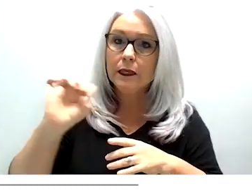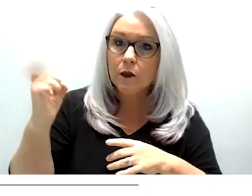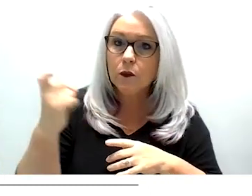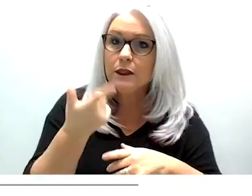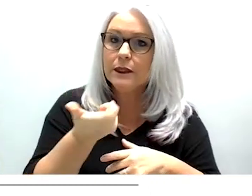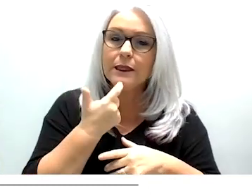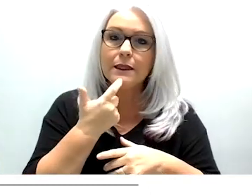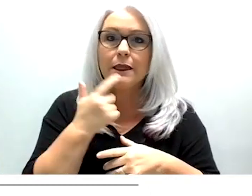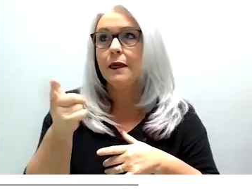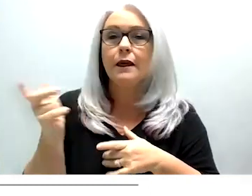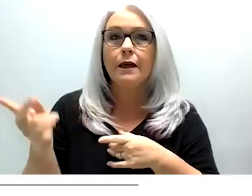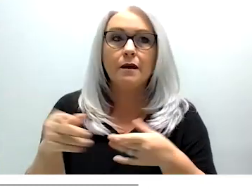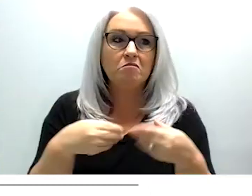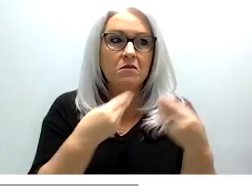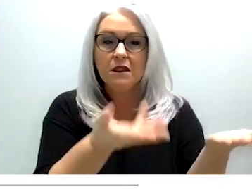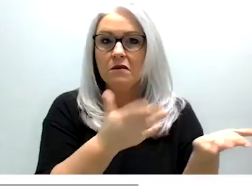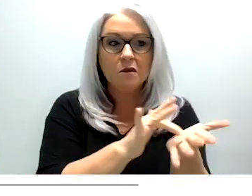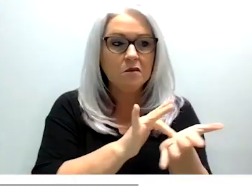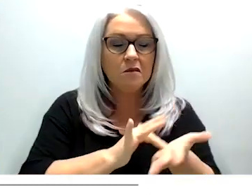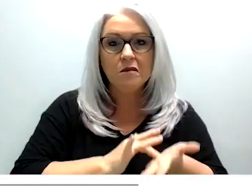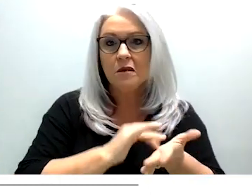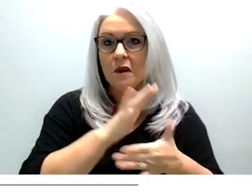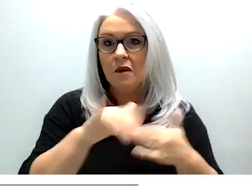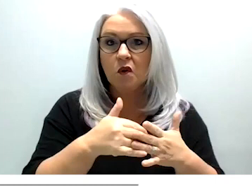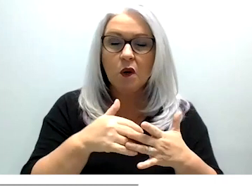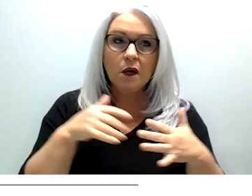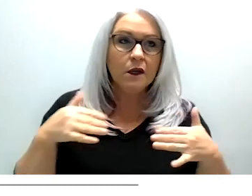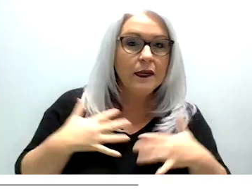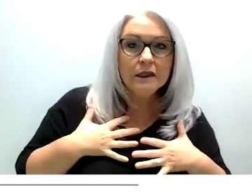of your symptoms to anxiety or